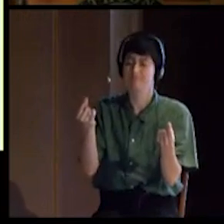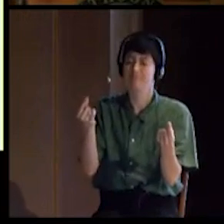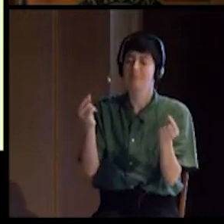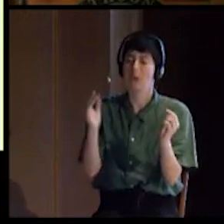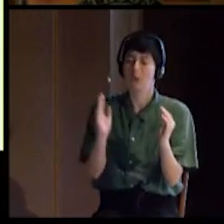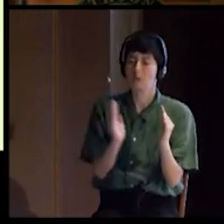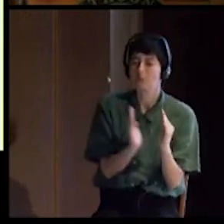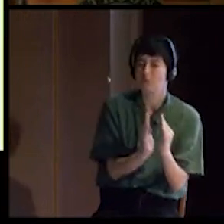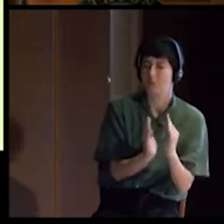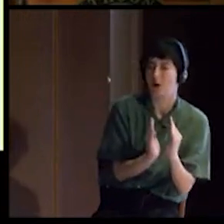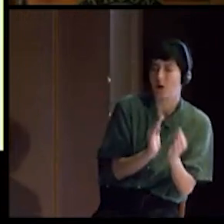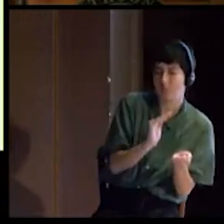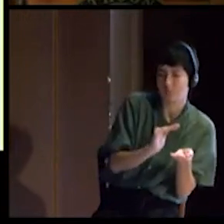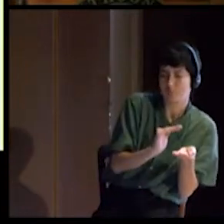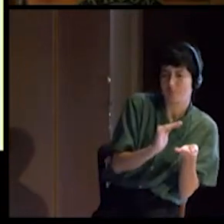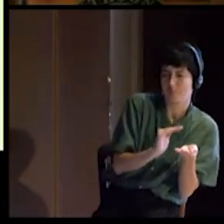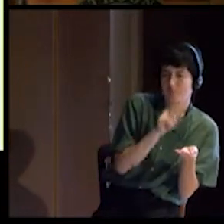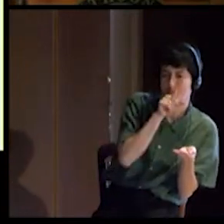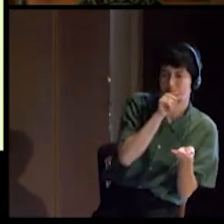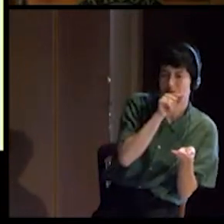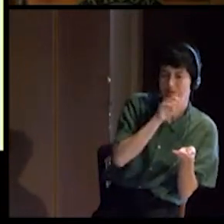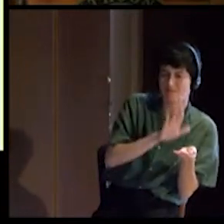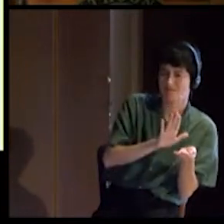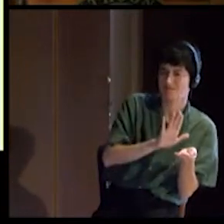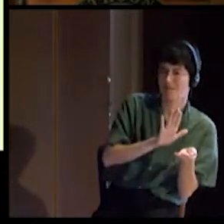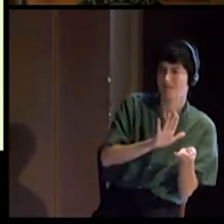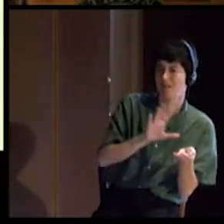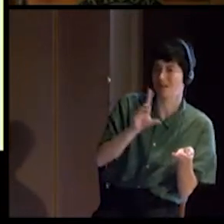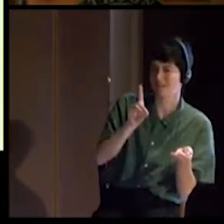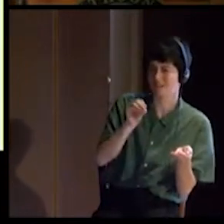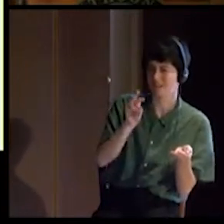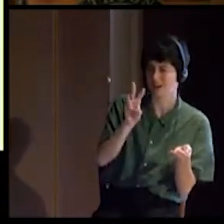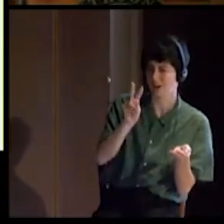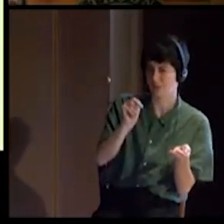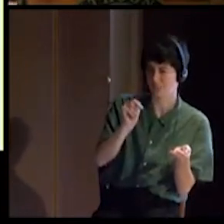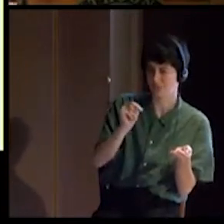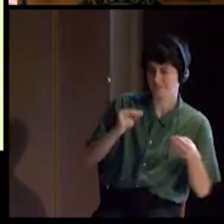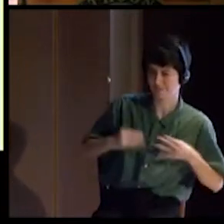So small birds, probably because they lose heat much faster,